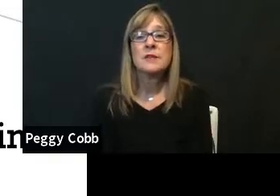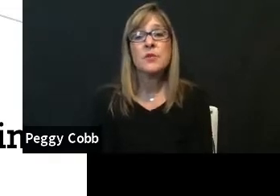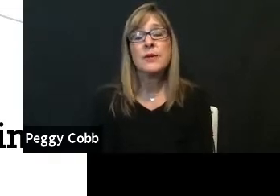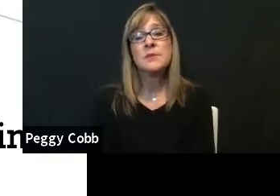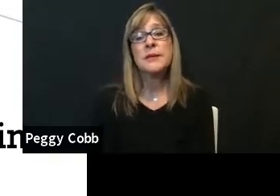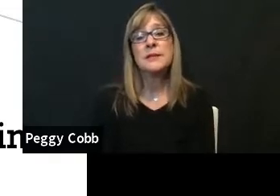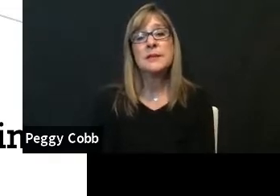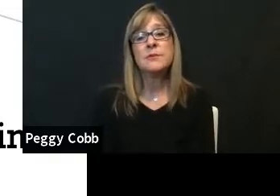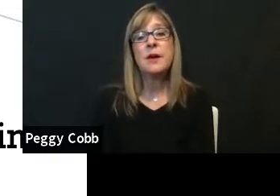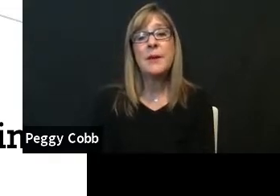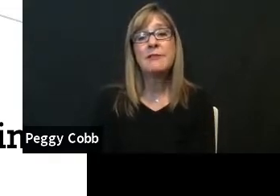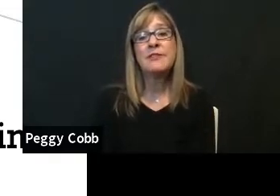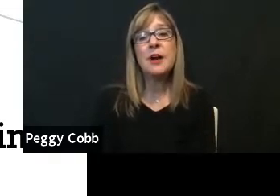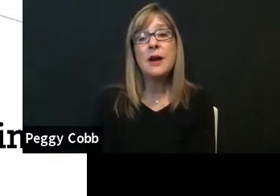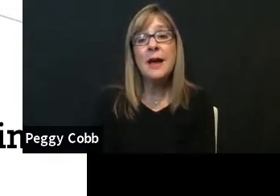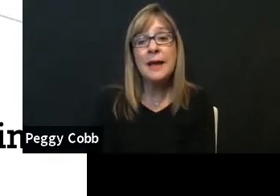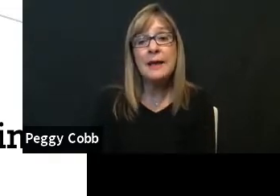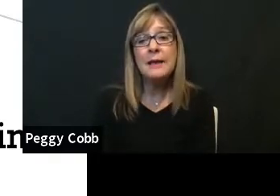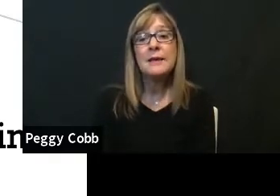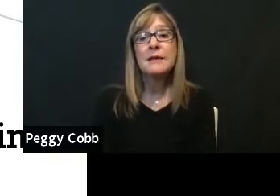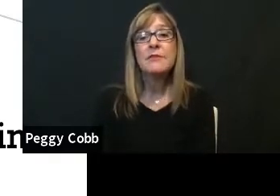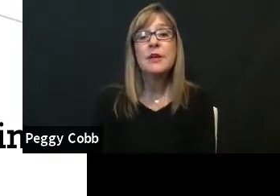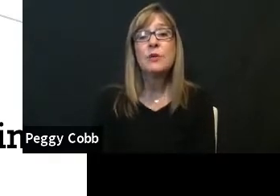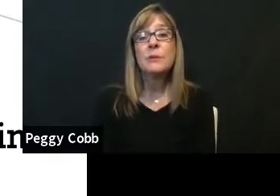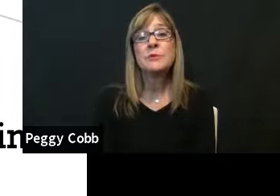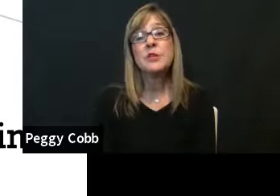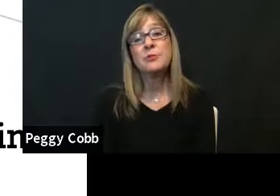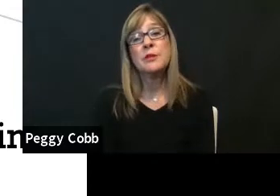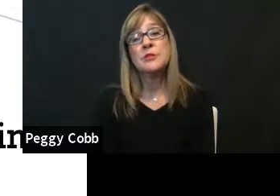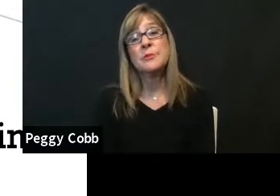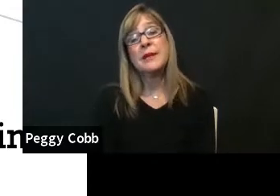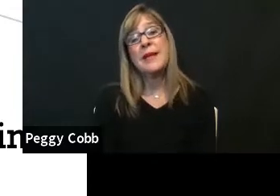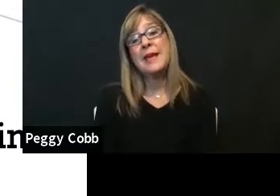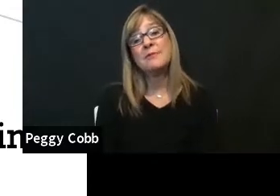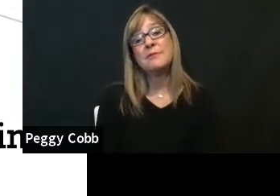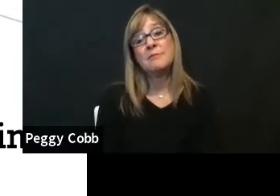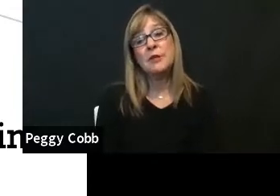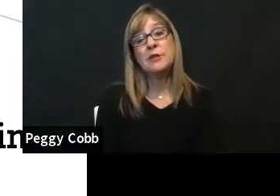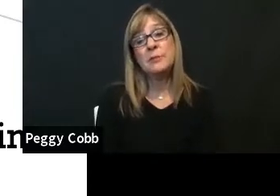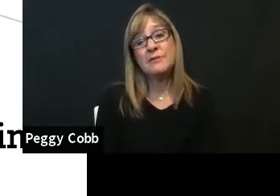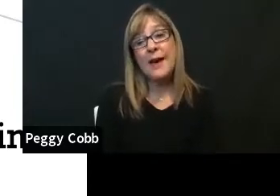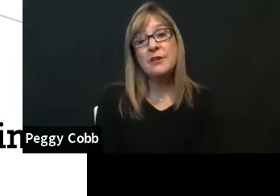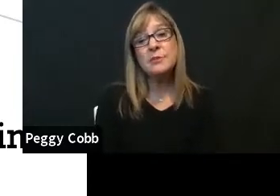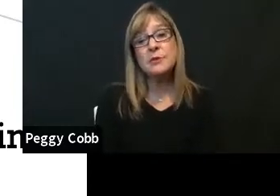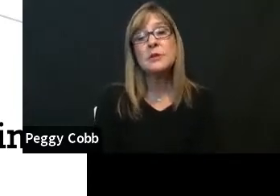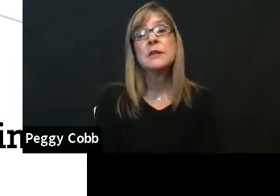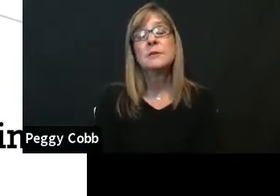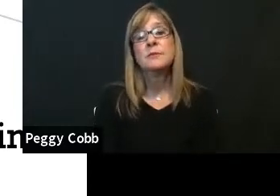So we explain to them about VRI. Video remote interpreting can be valuable